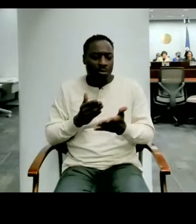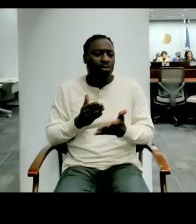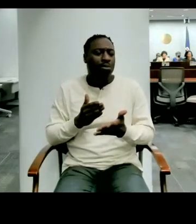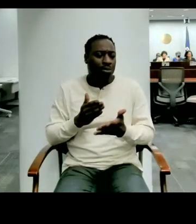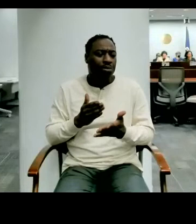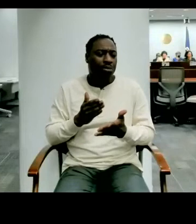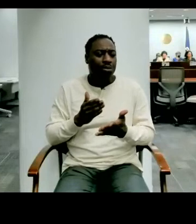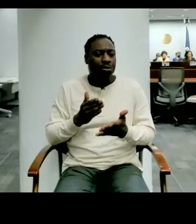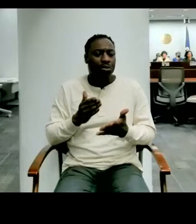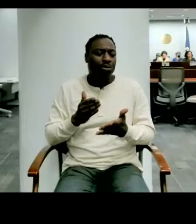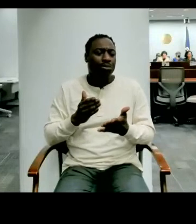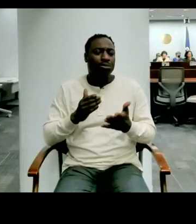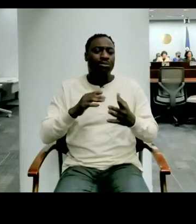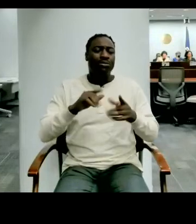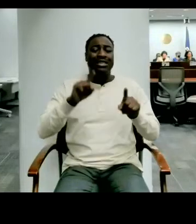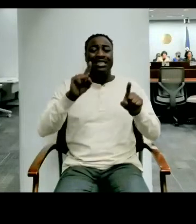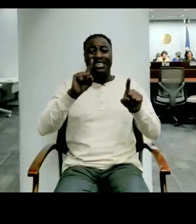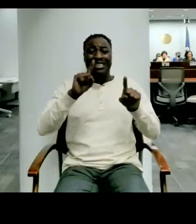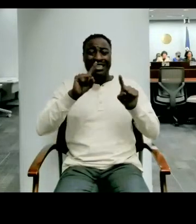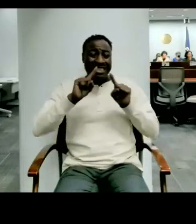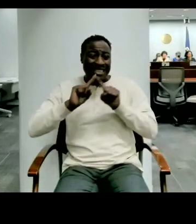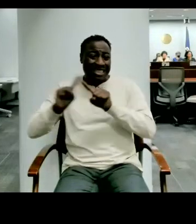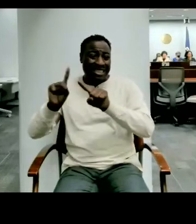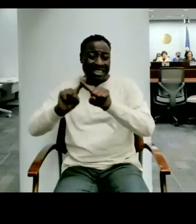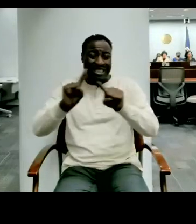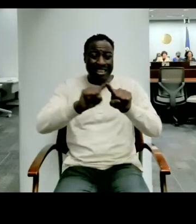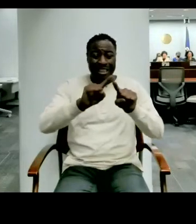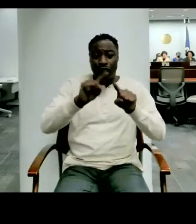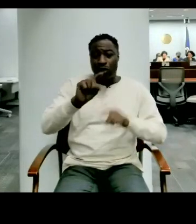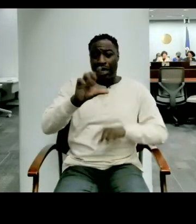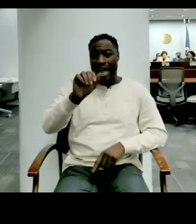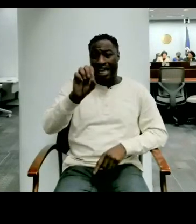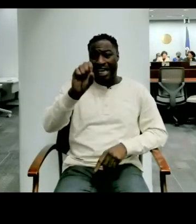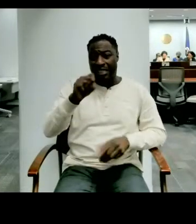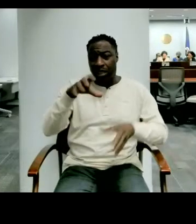sort of widespread pattern of practice or systemic cases involving discrimination against